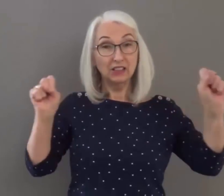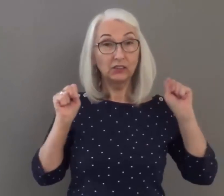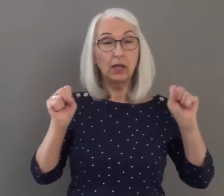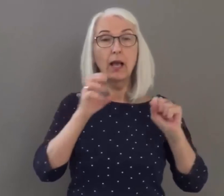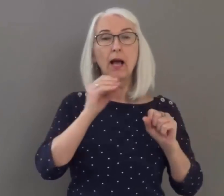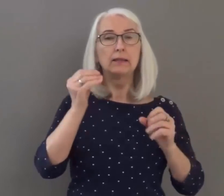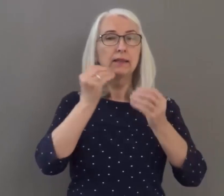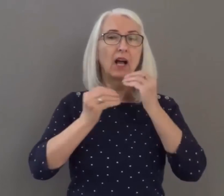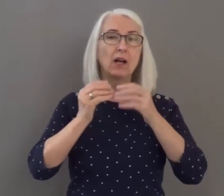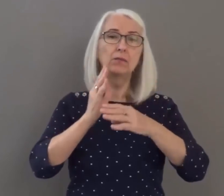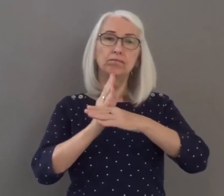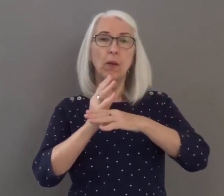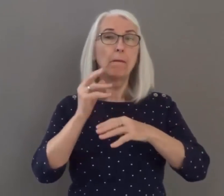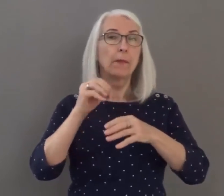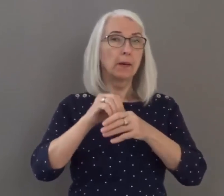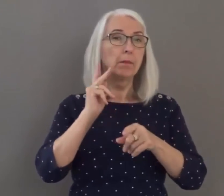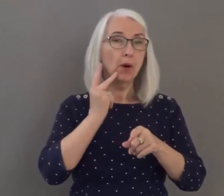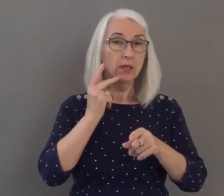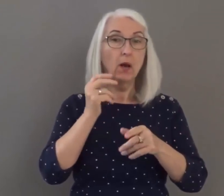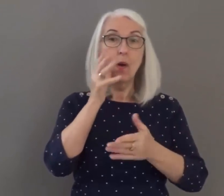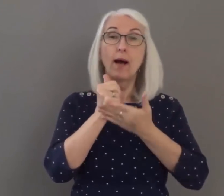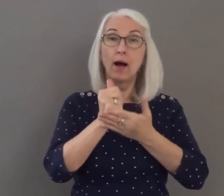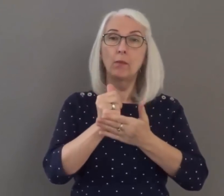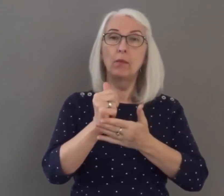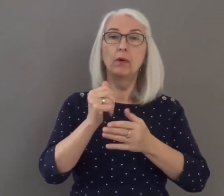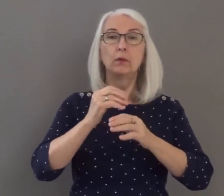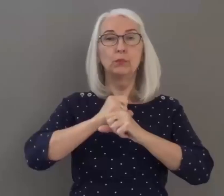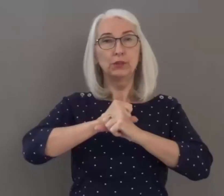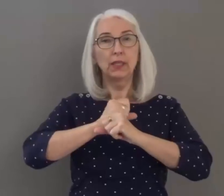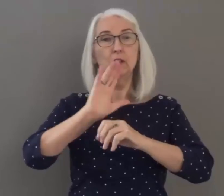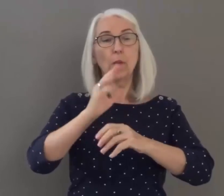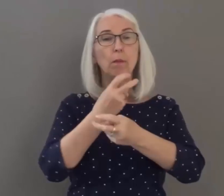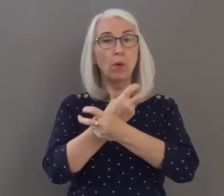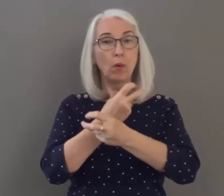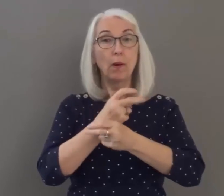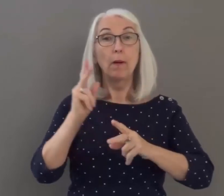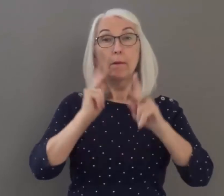Exercise and a diet moderate in protein will help to protect your bones.